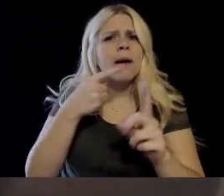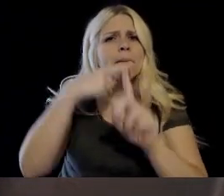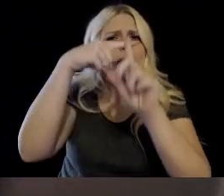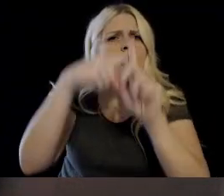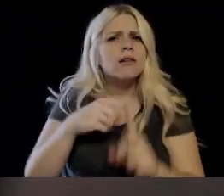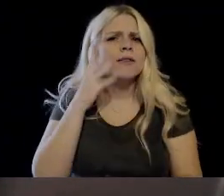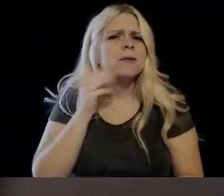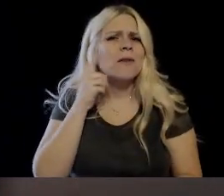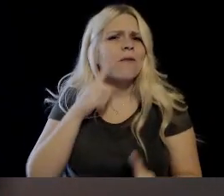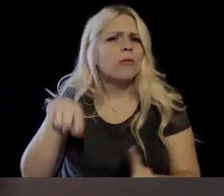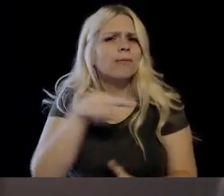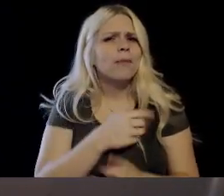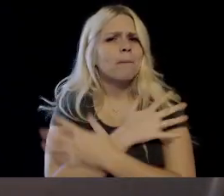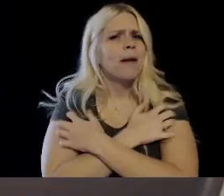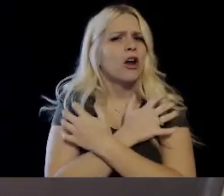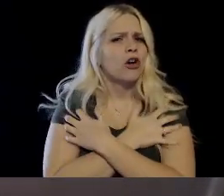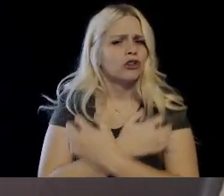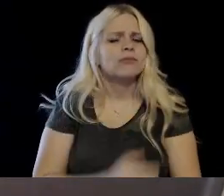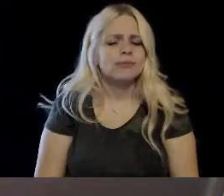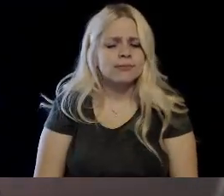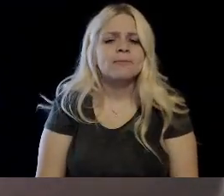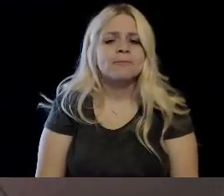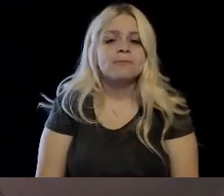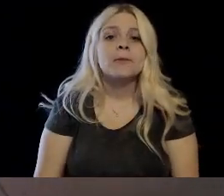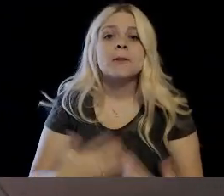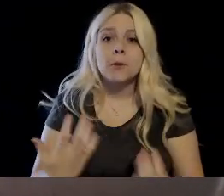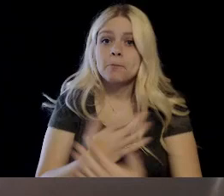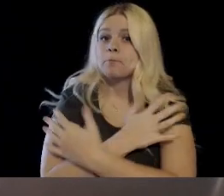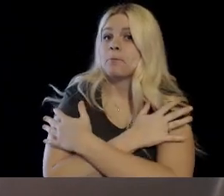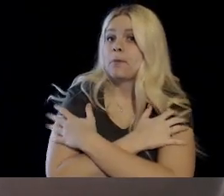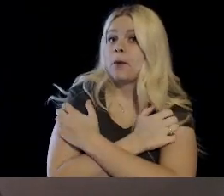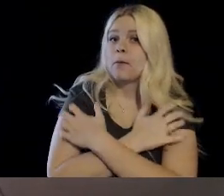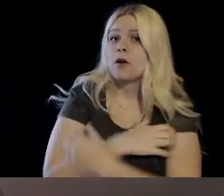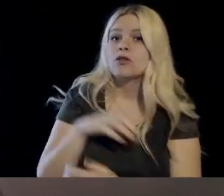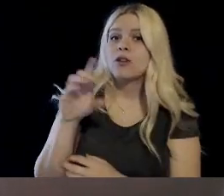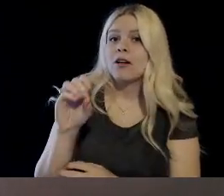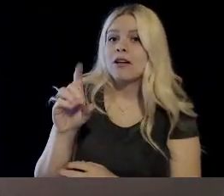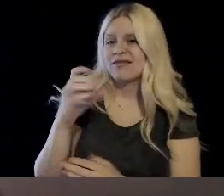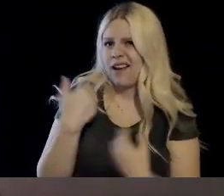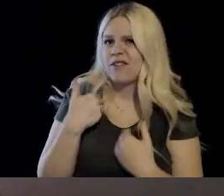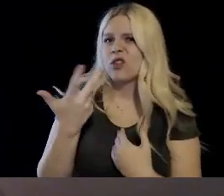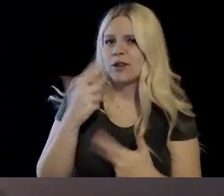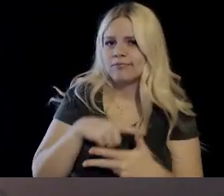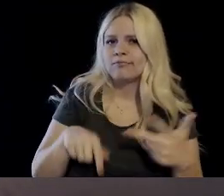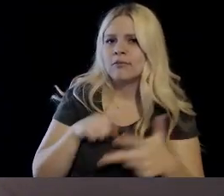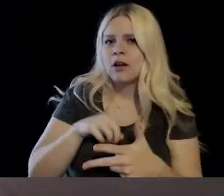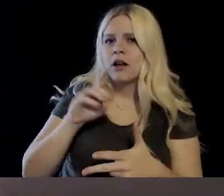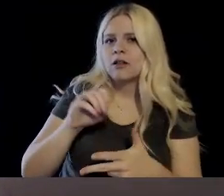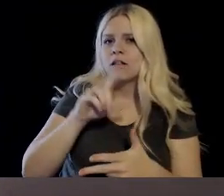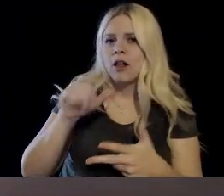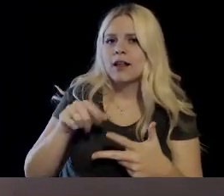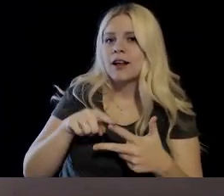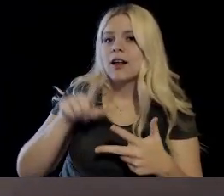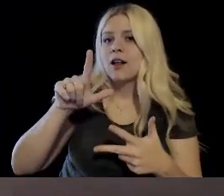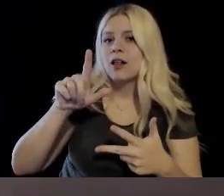Erica: So, the animals (the bears) Dolly, LouLou and Koda think they're pretty much just coming in to get some treats.